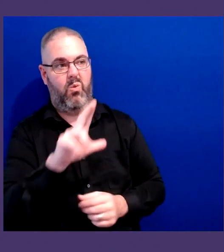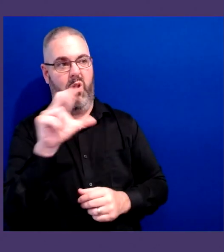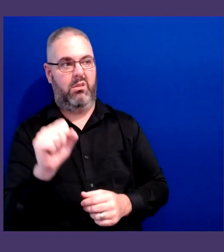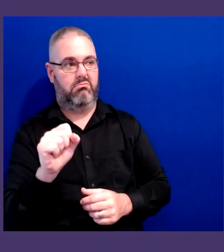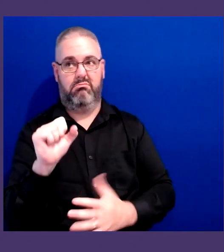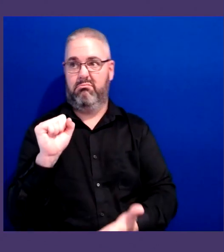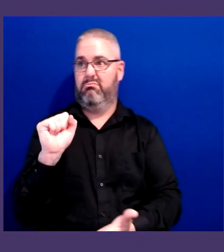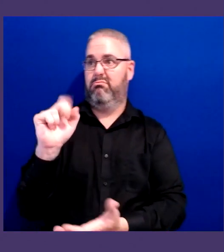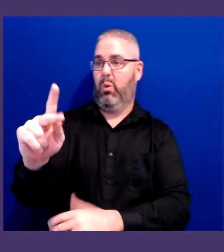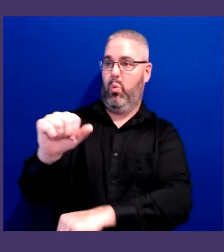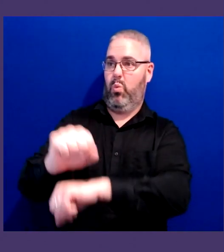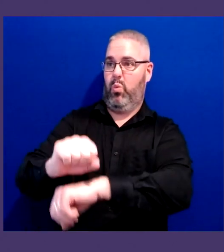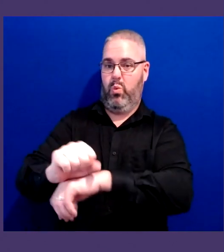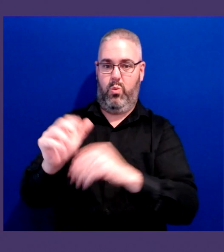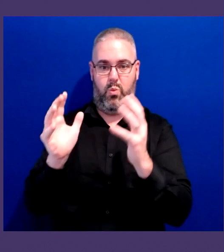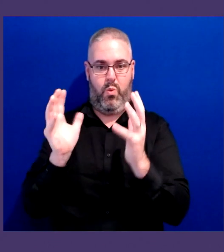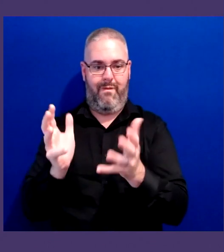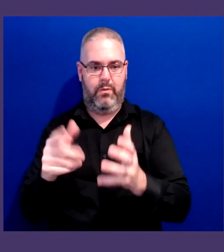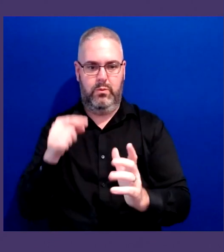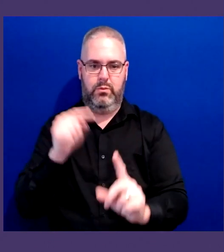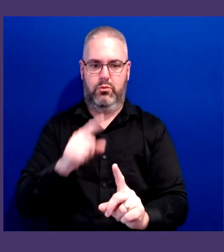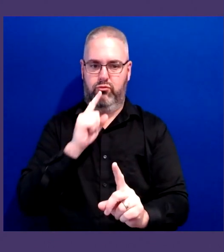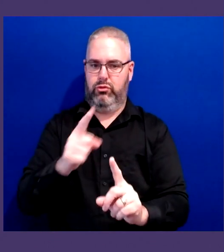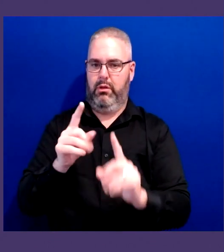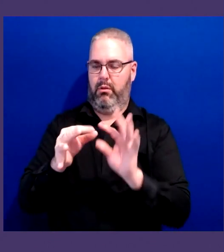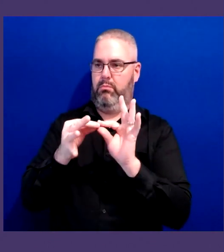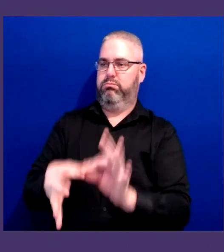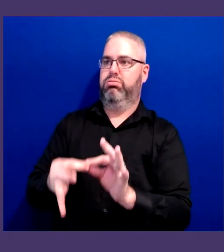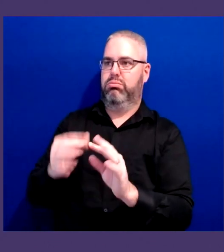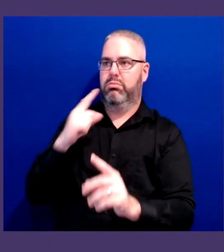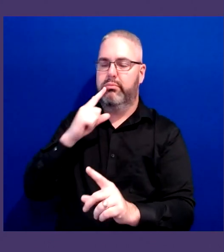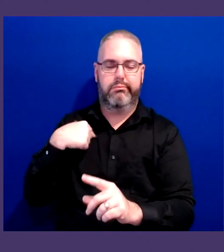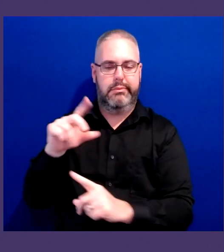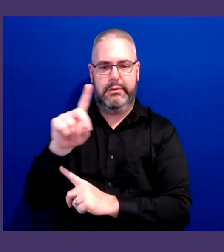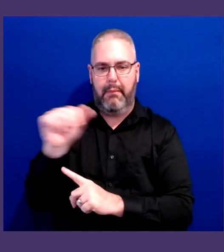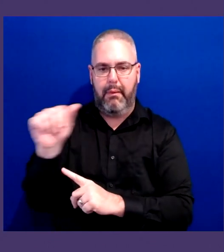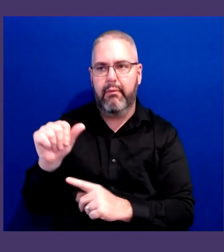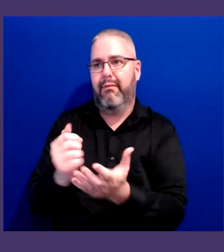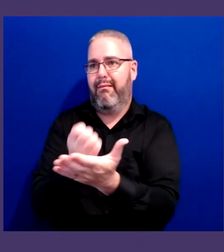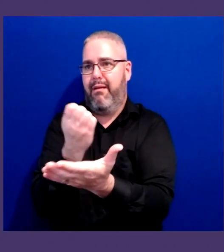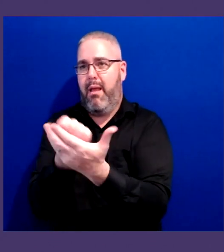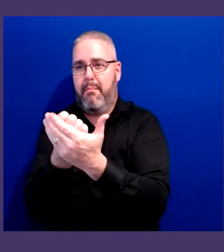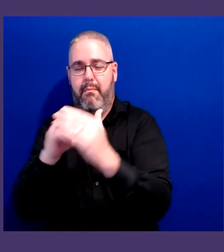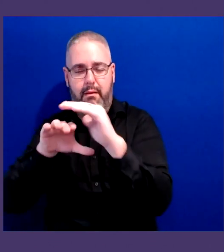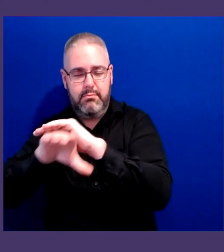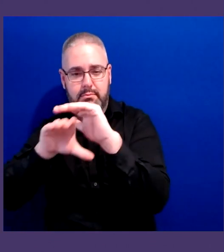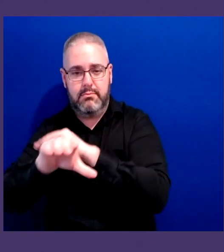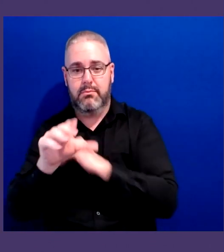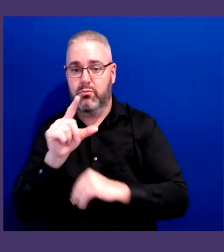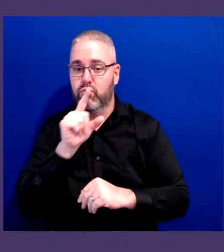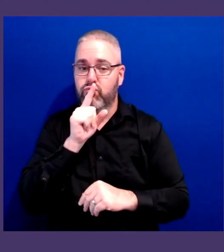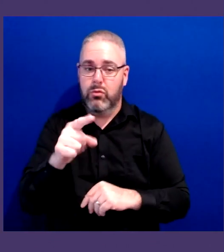turning into a spark plug around disability and economic access. One of the things that's really fascinating that we have not seen in